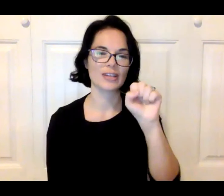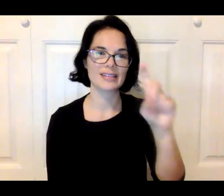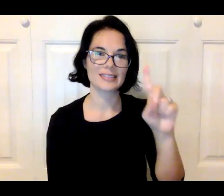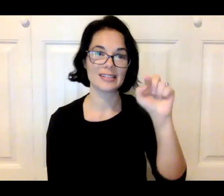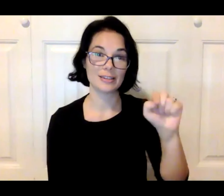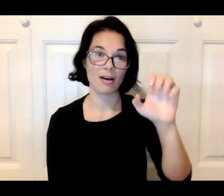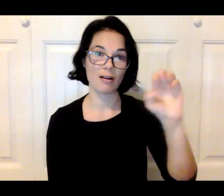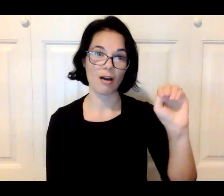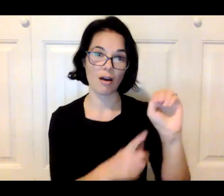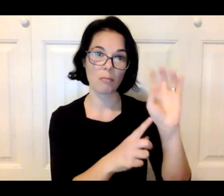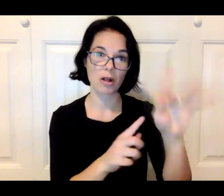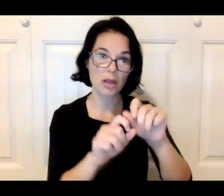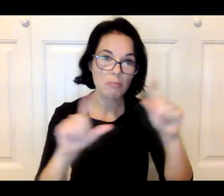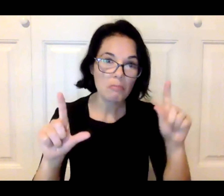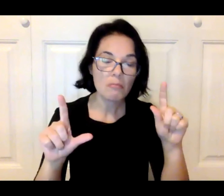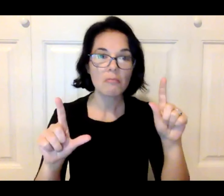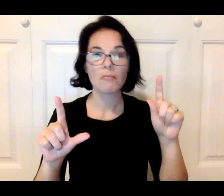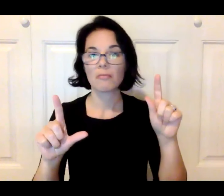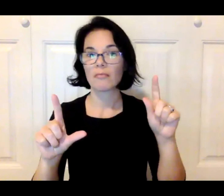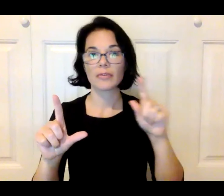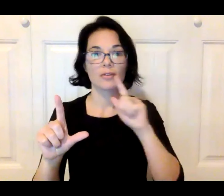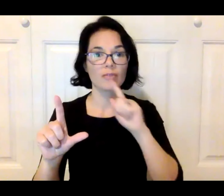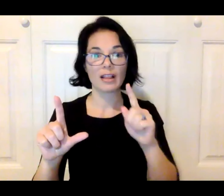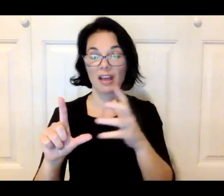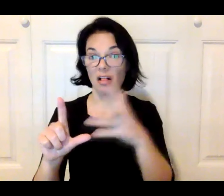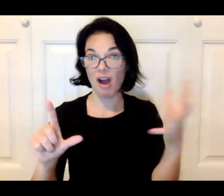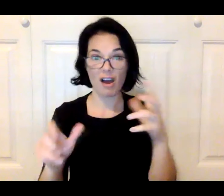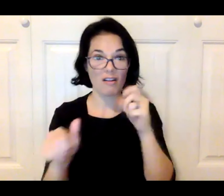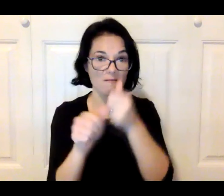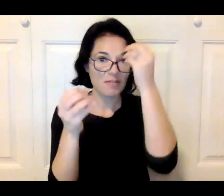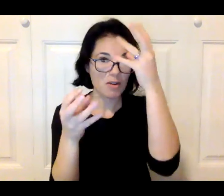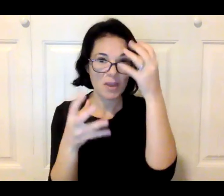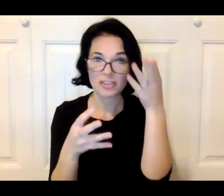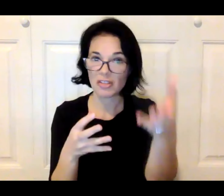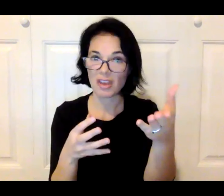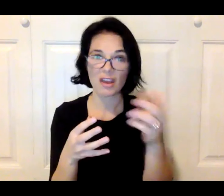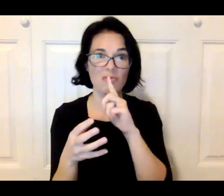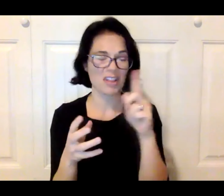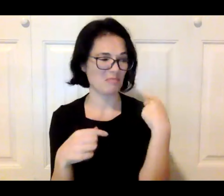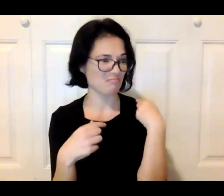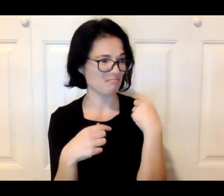actually a lot of updates on there in the last few days.